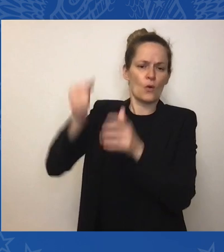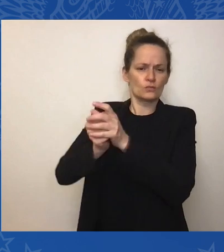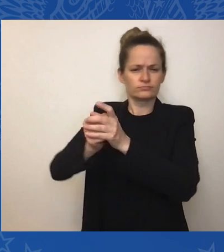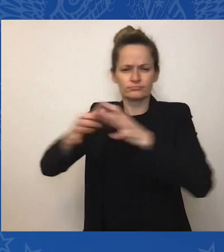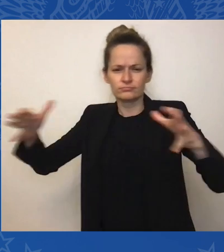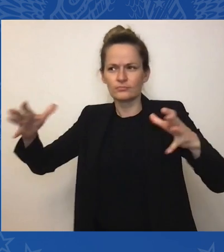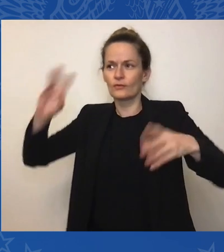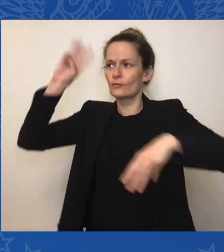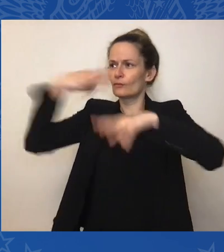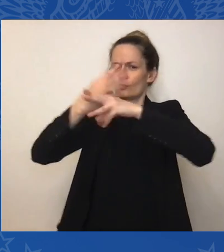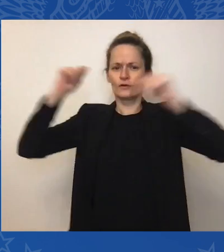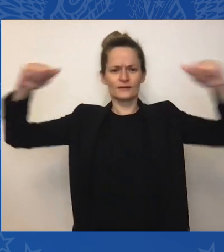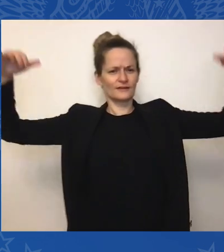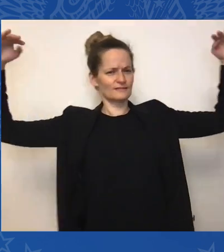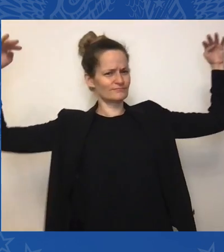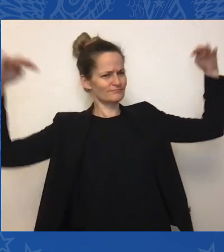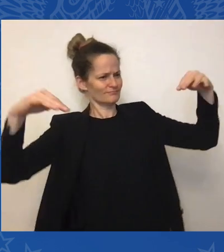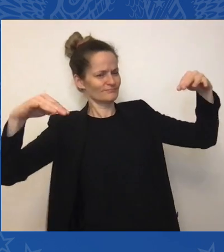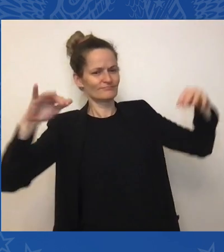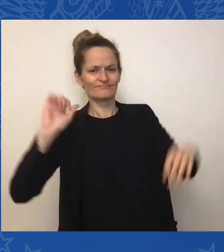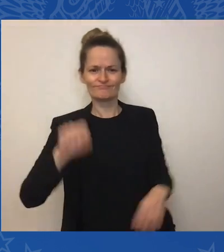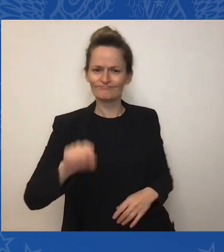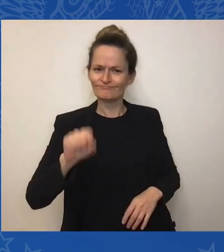Now, in this moment, we face our own test: